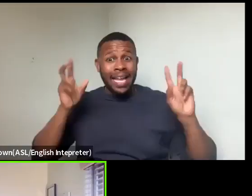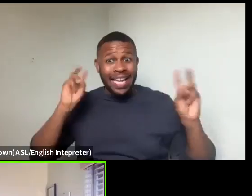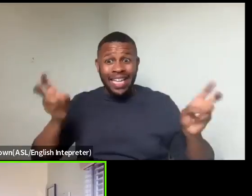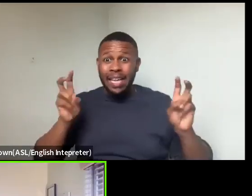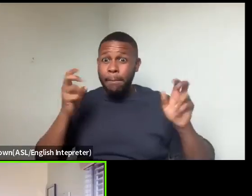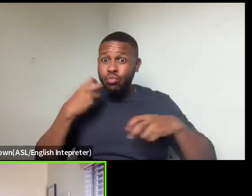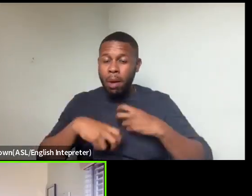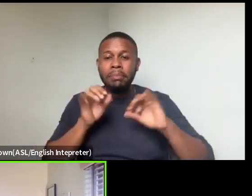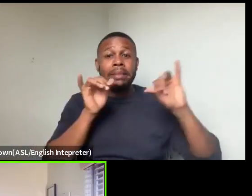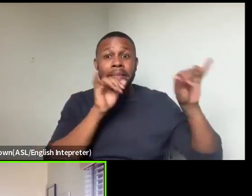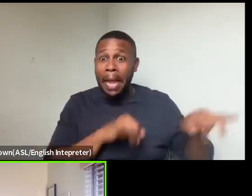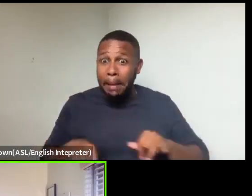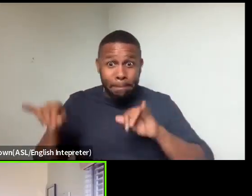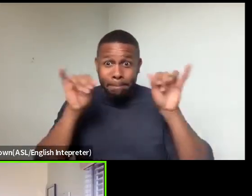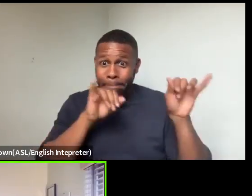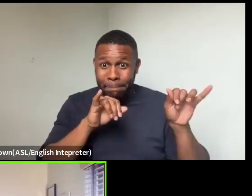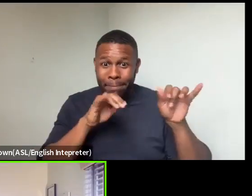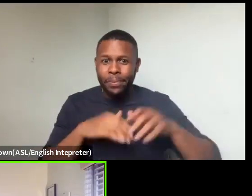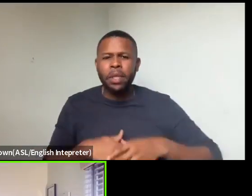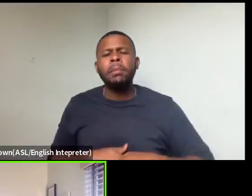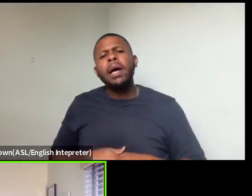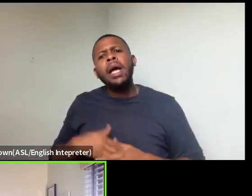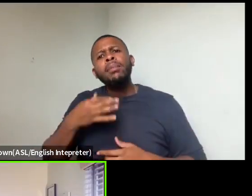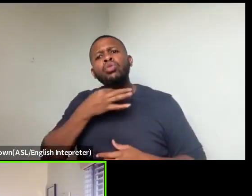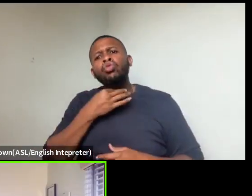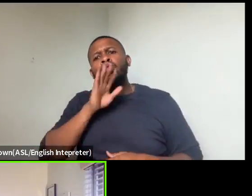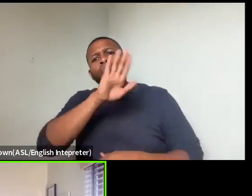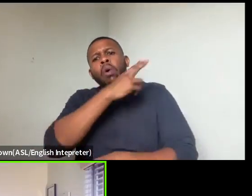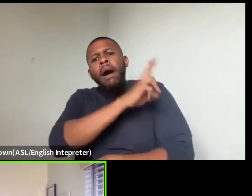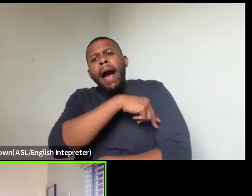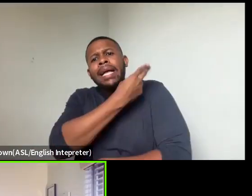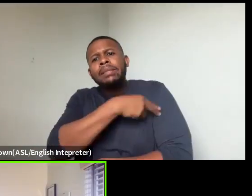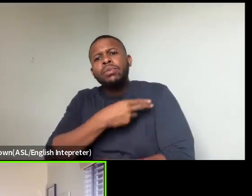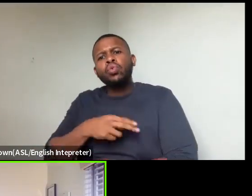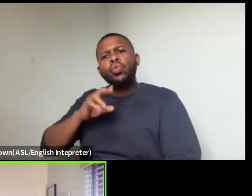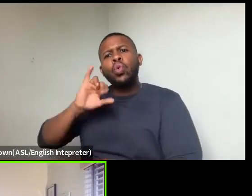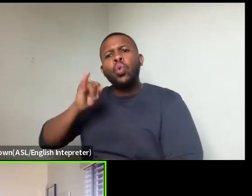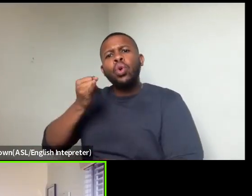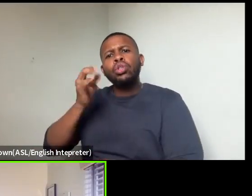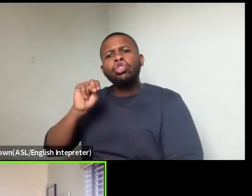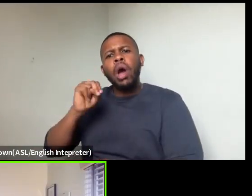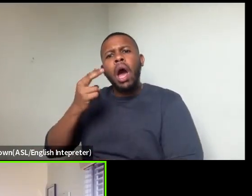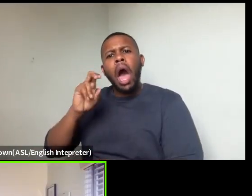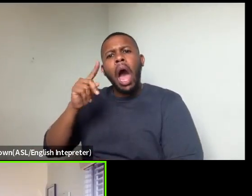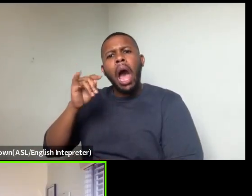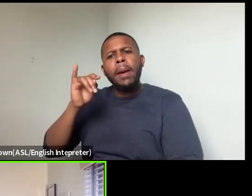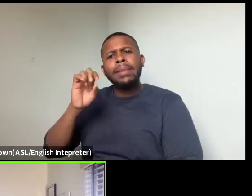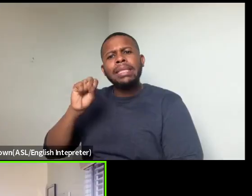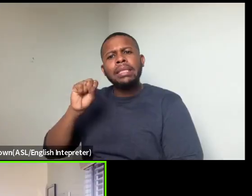training and the other being about more Wi-Fi